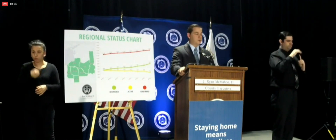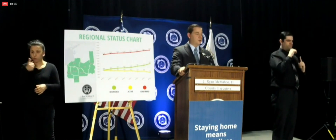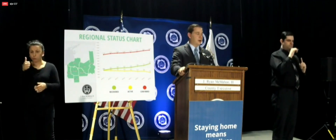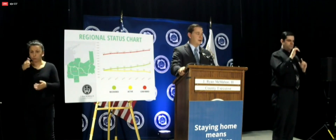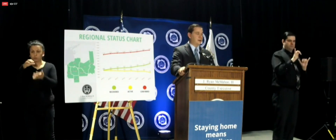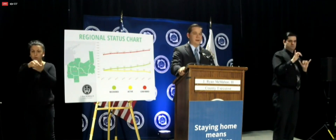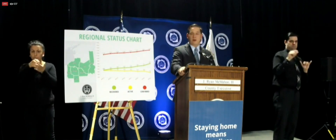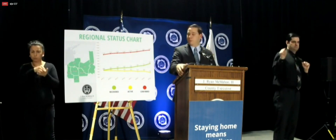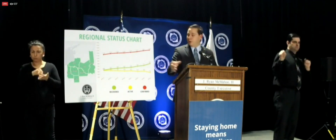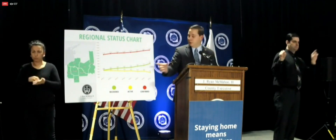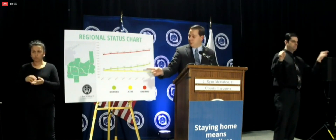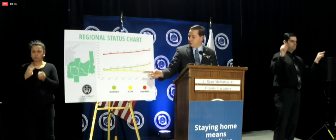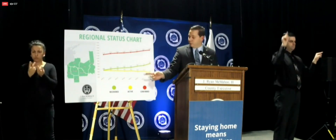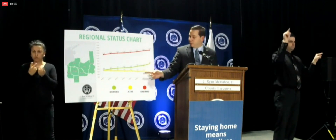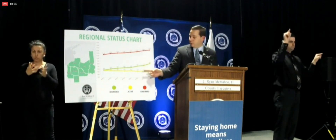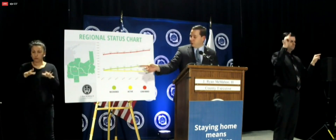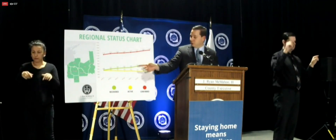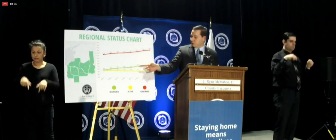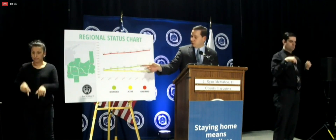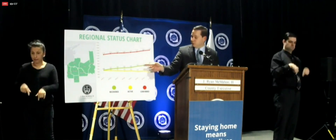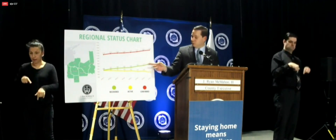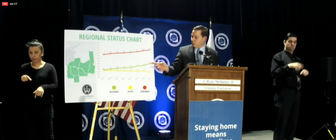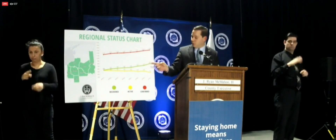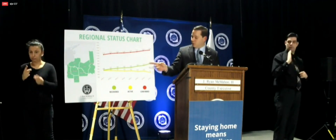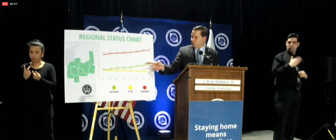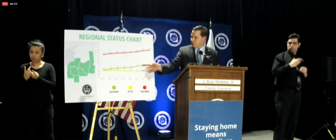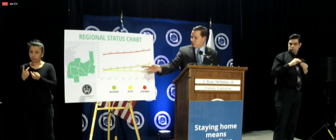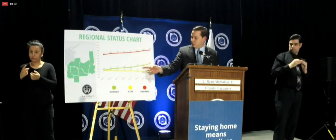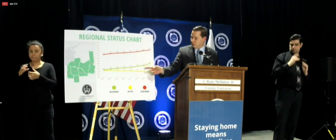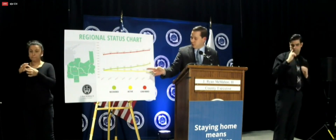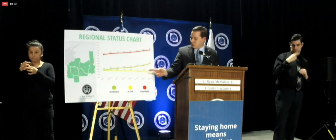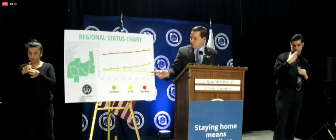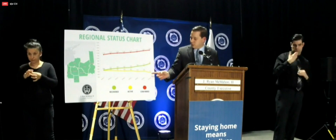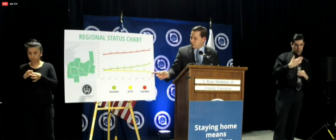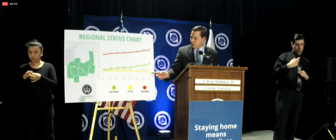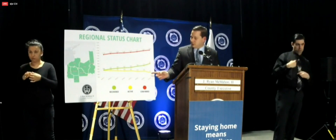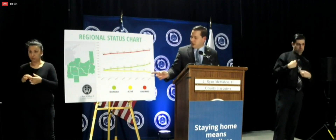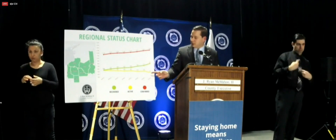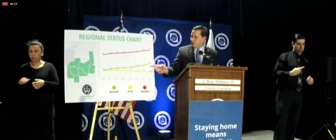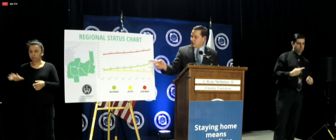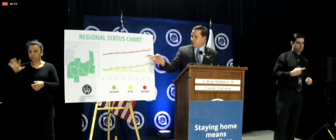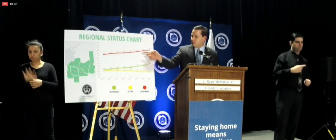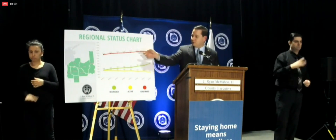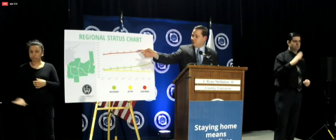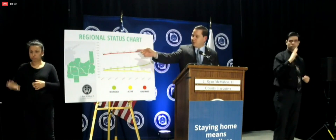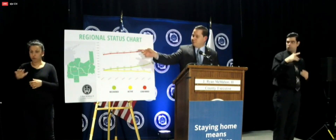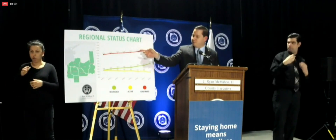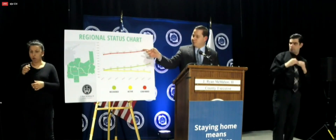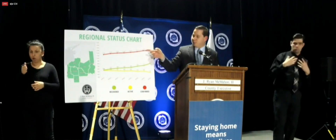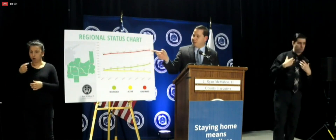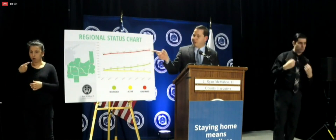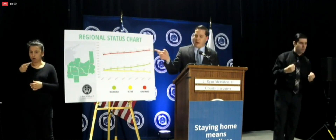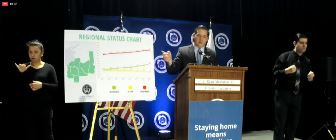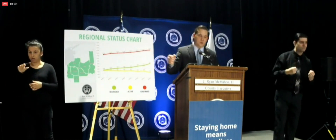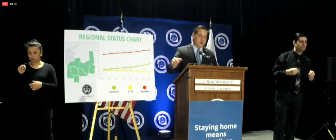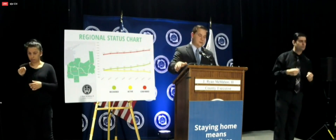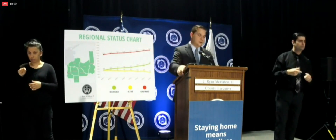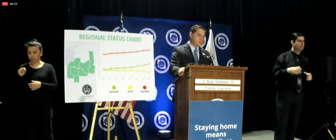CONDITIONS, BECAUSE OF THE DATA THAT WE'RE SEEING. NOT JUST FOR ONONDAGA COUNTY BUT THE REGION.